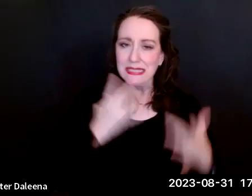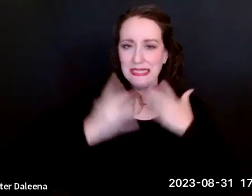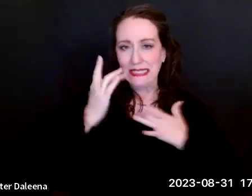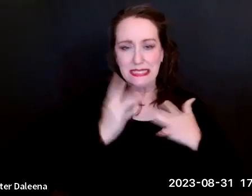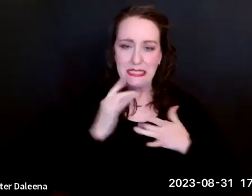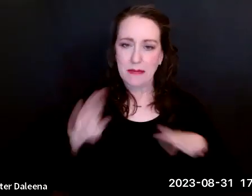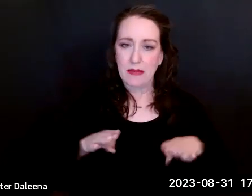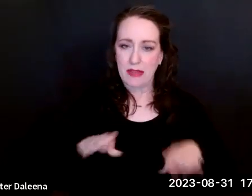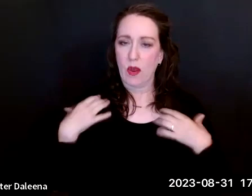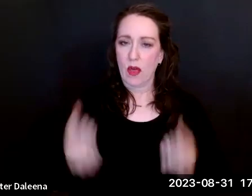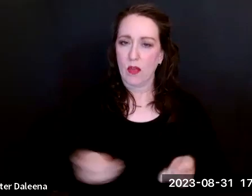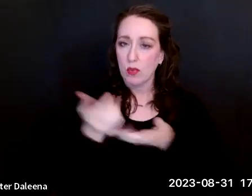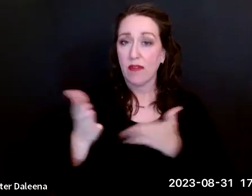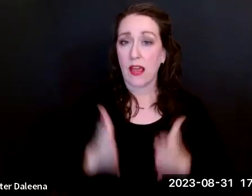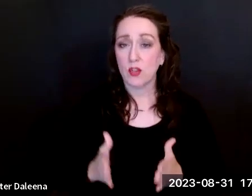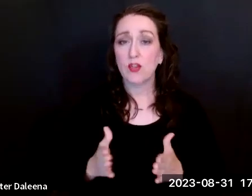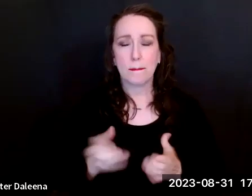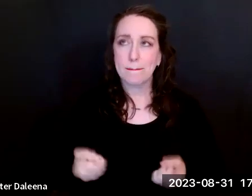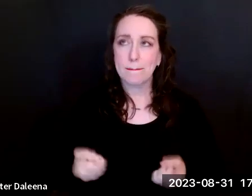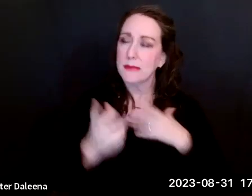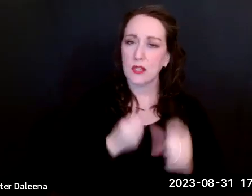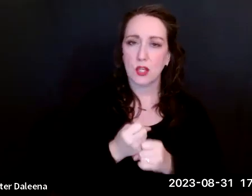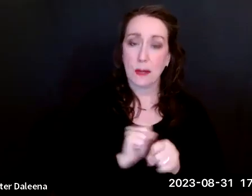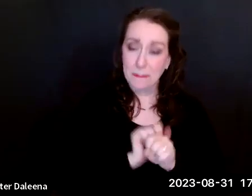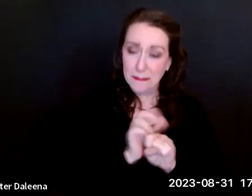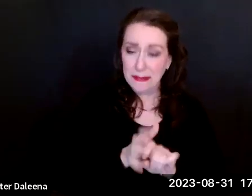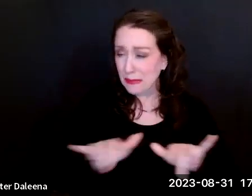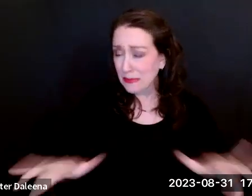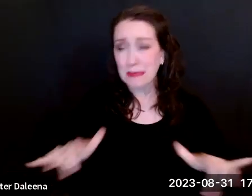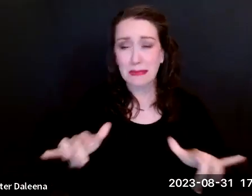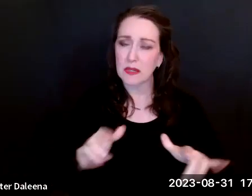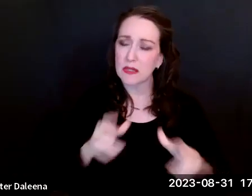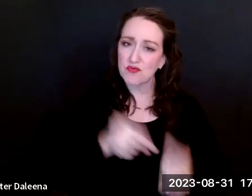Health Providers for many years and the pandemic made those struggles worse highlighting the need